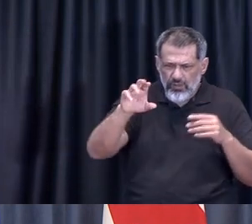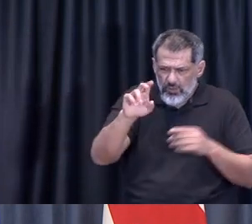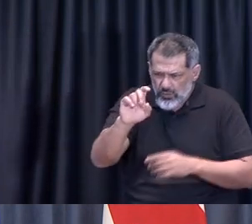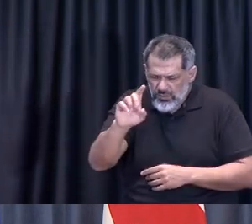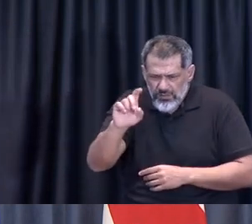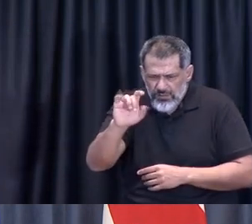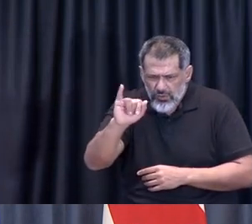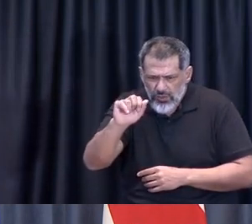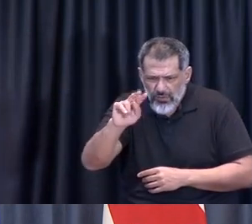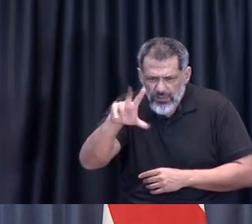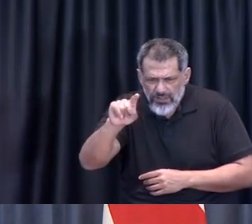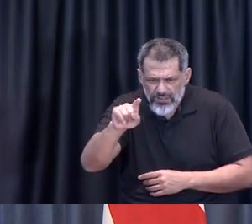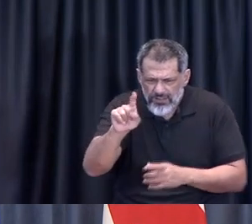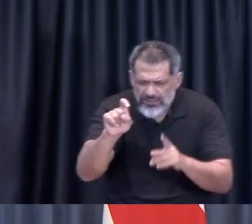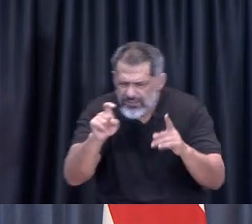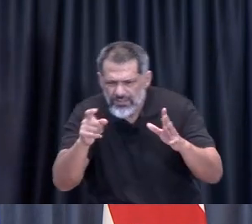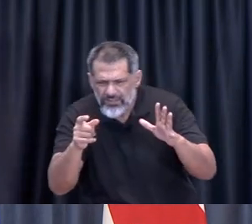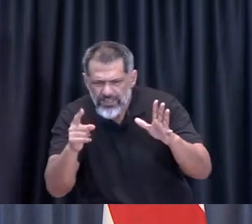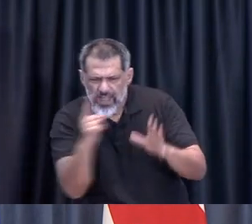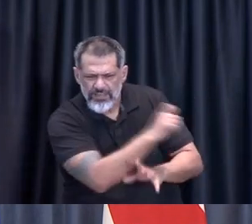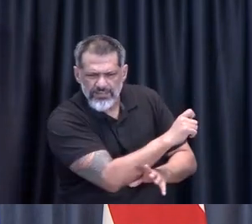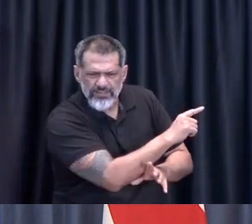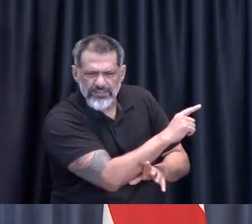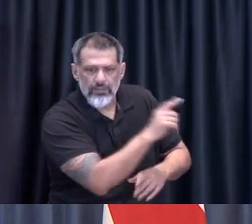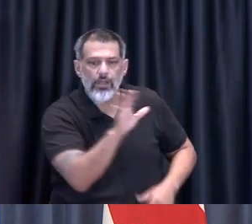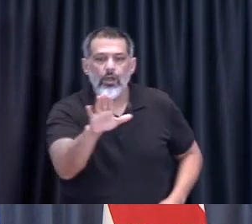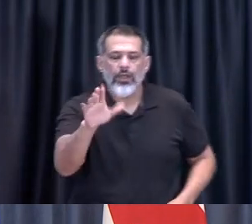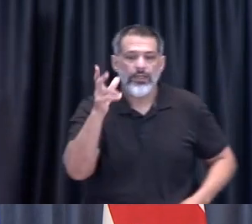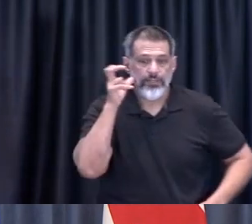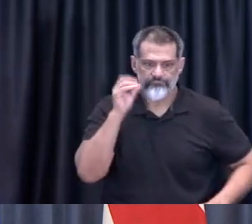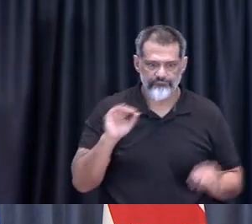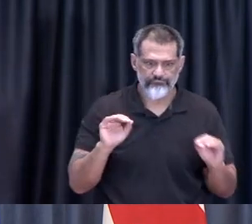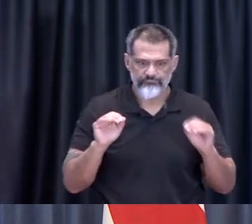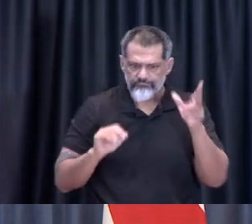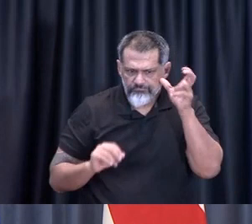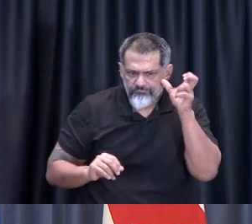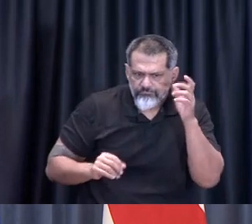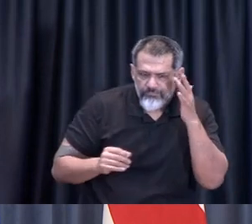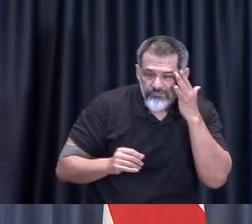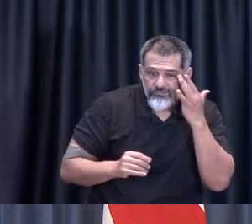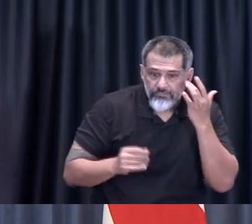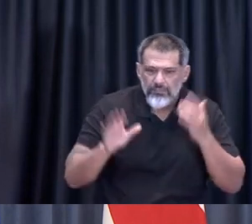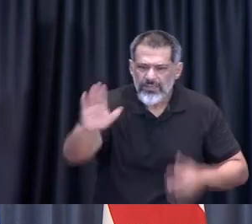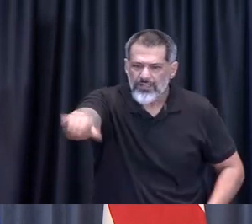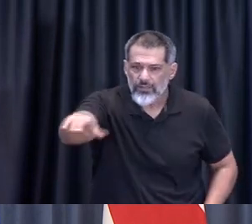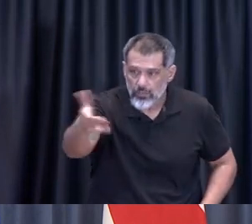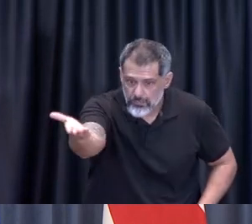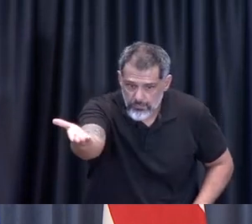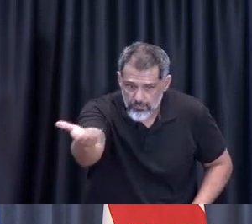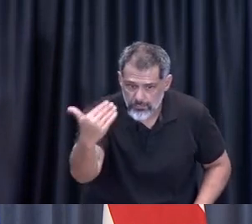Mean you there.